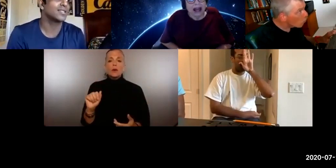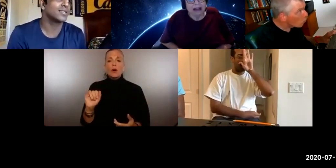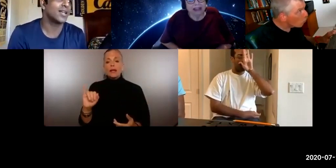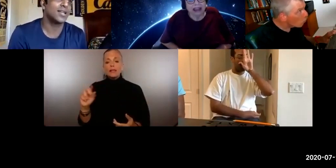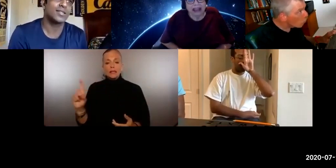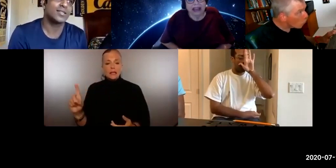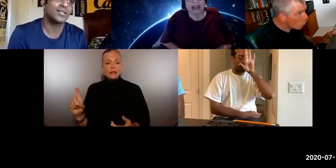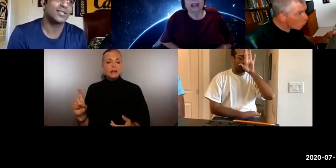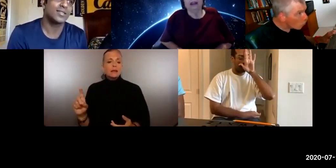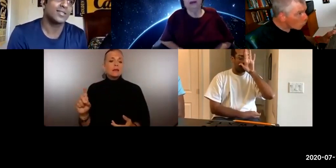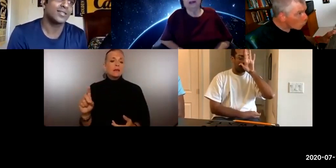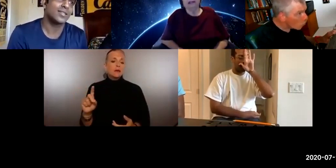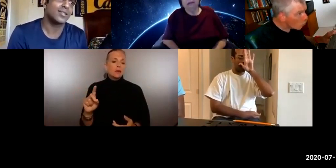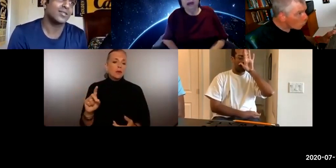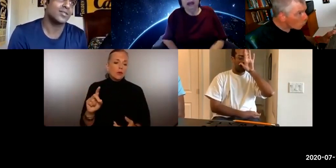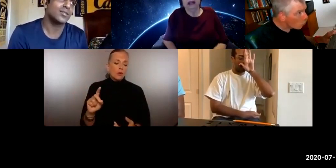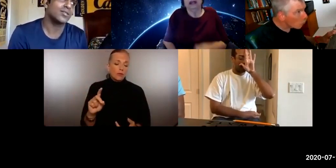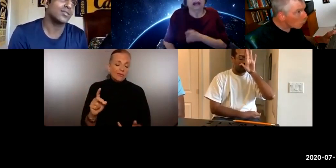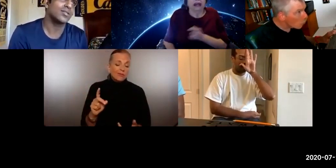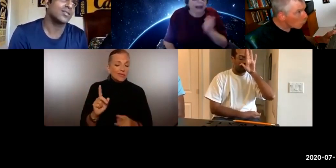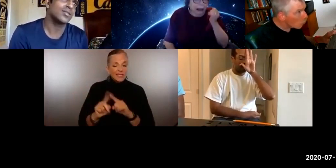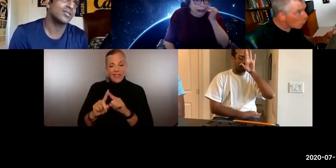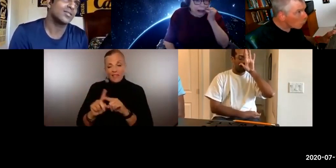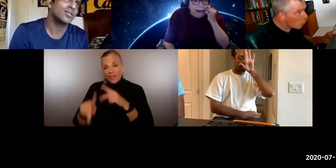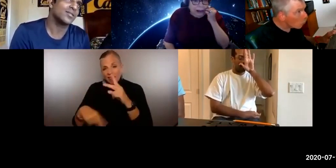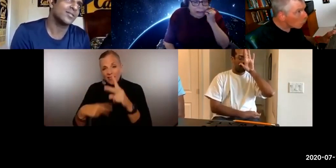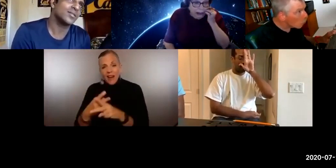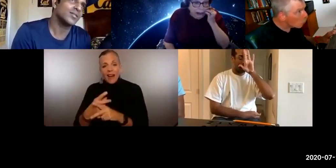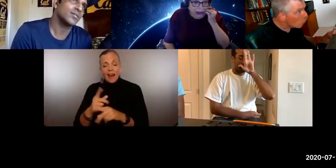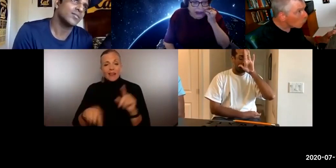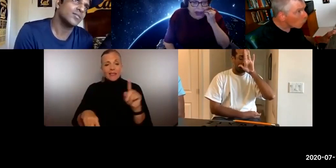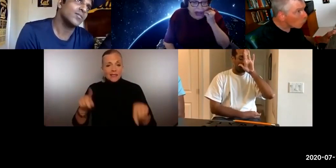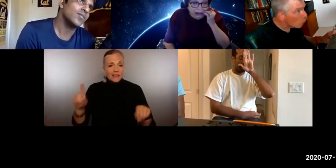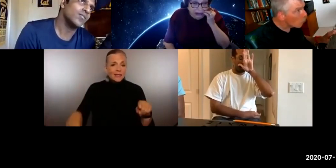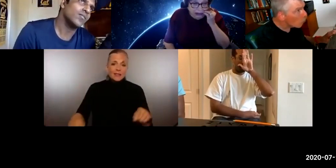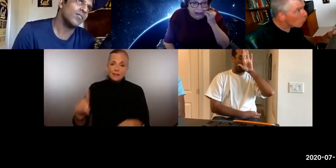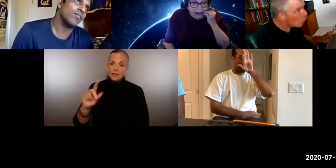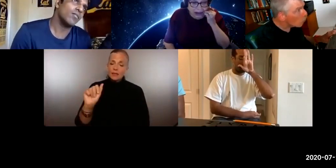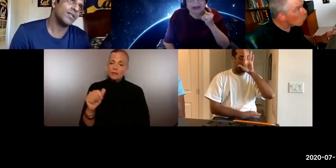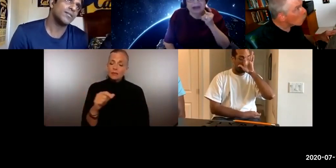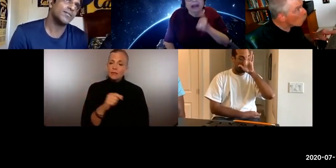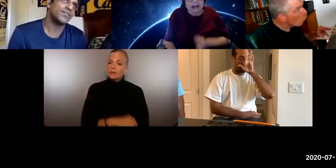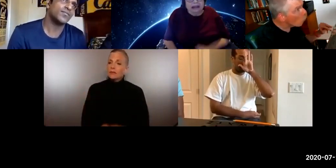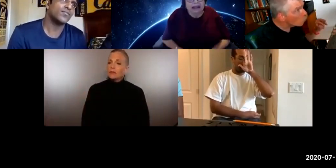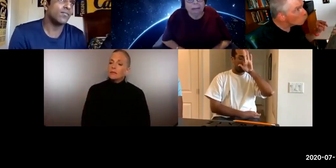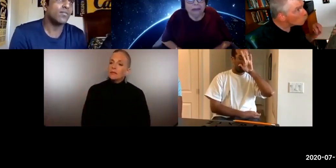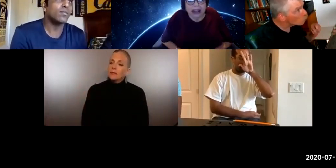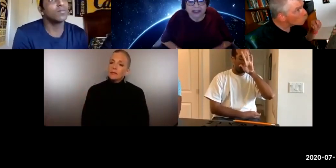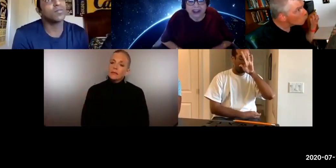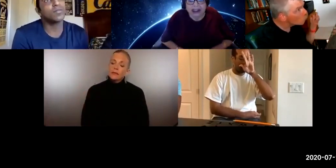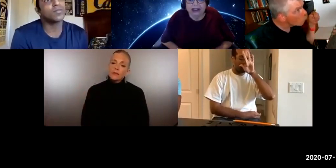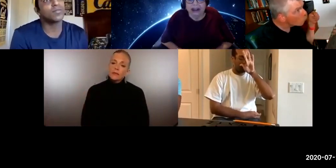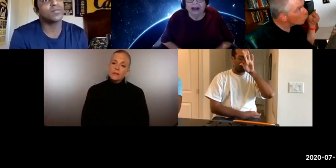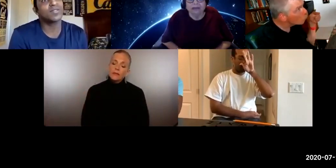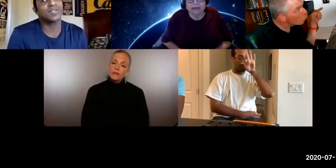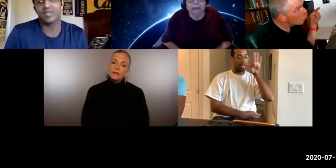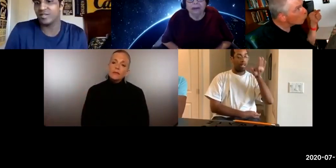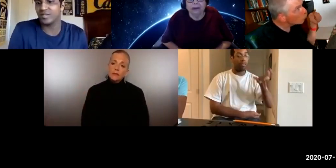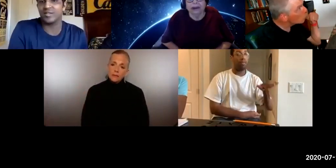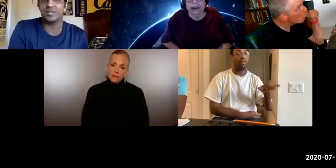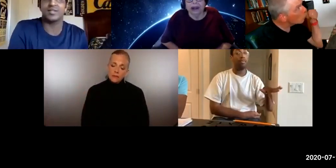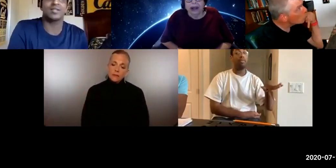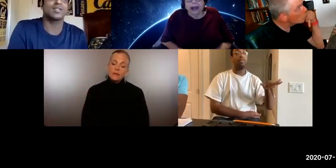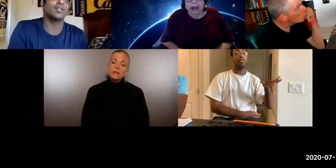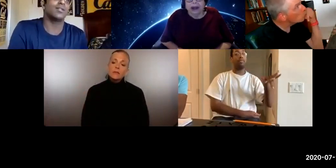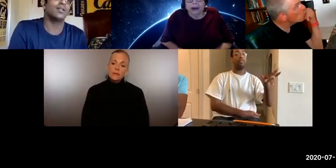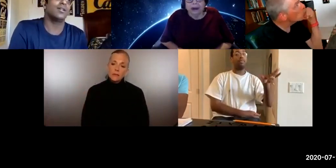I think there's been real separation of people